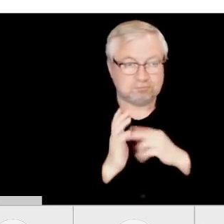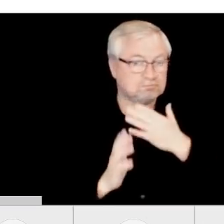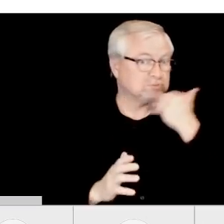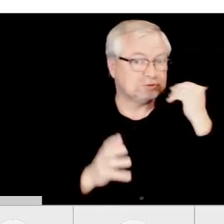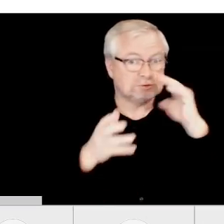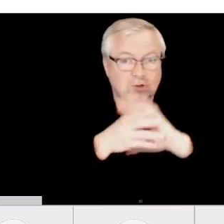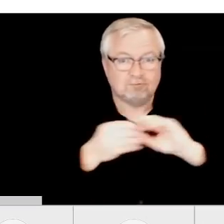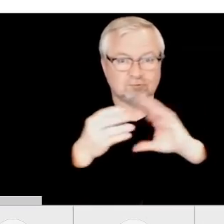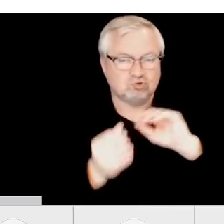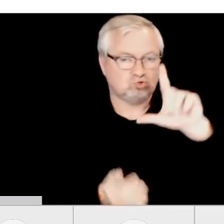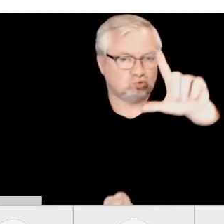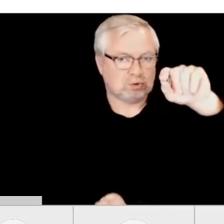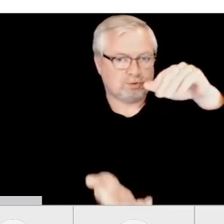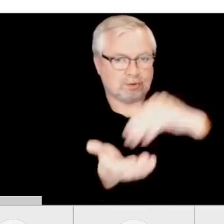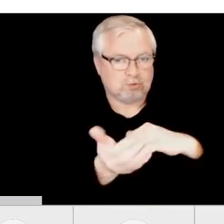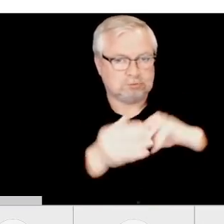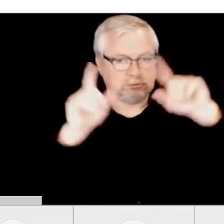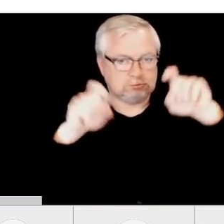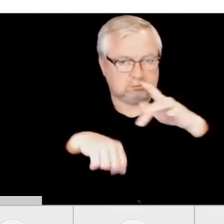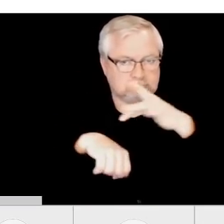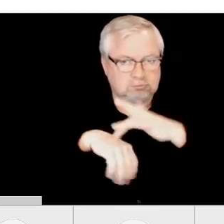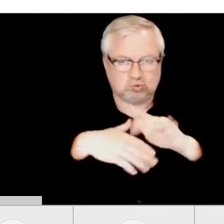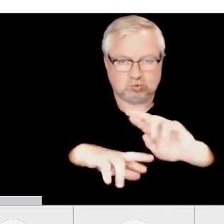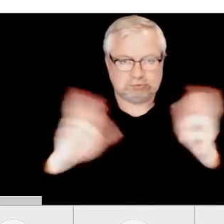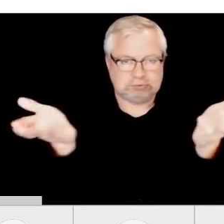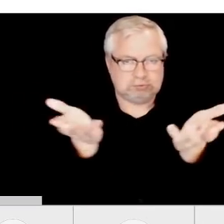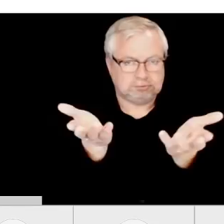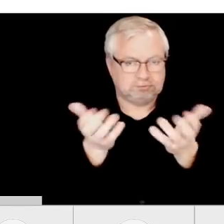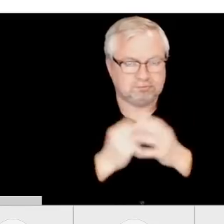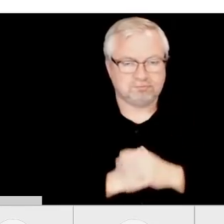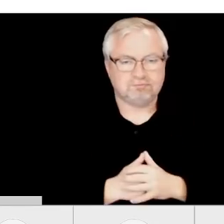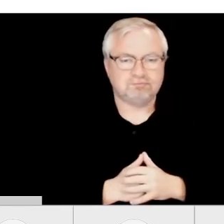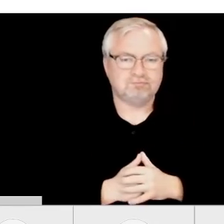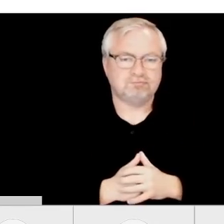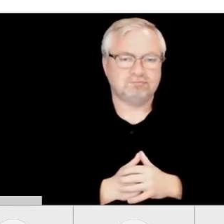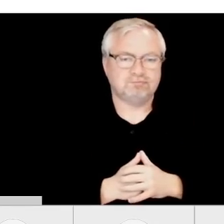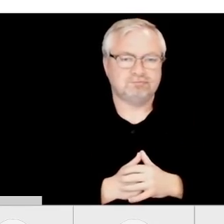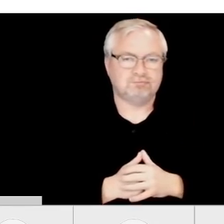And to complicate the matter further, we layered these best and worst case